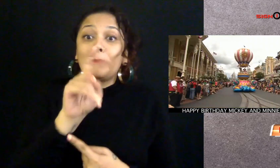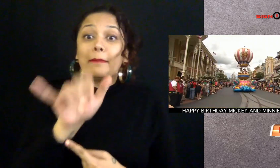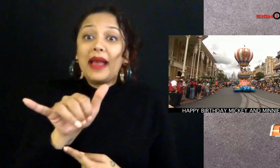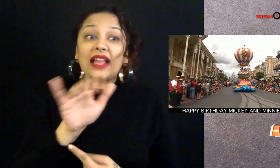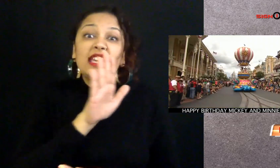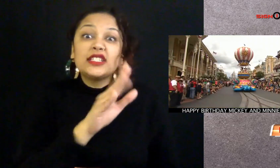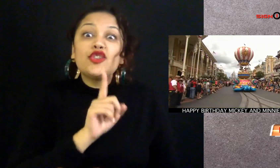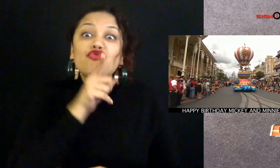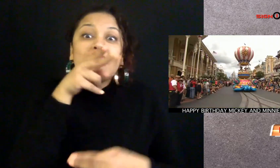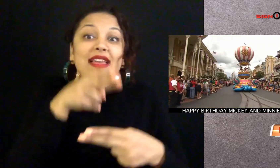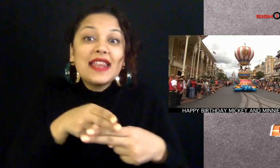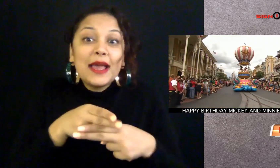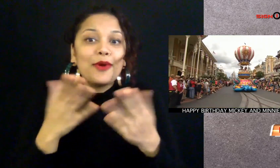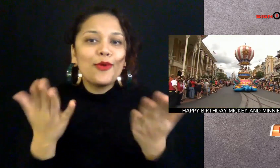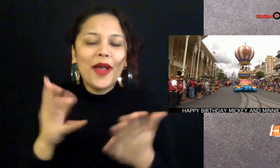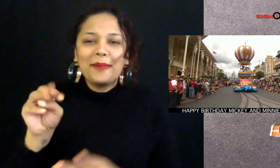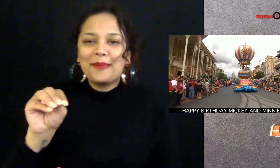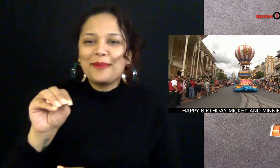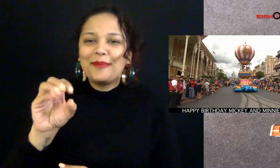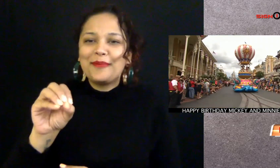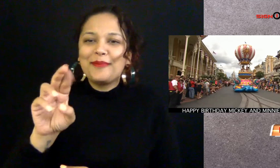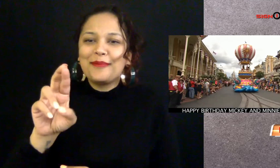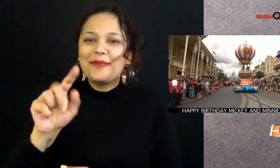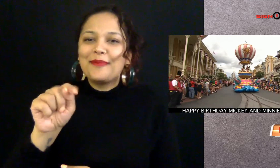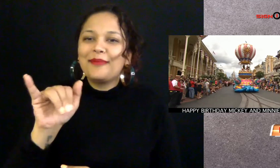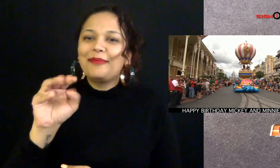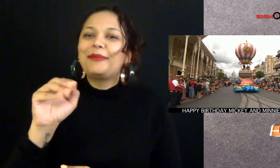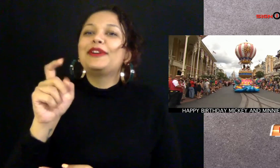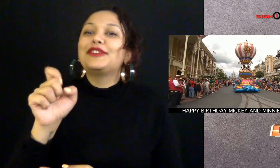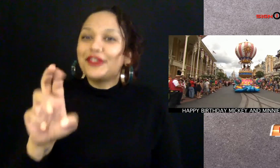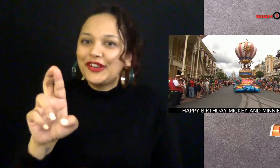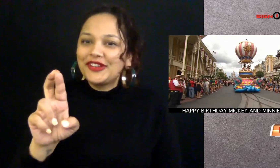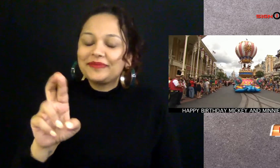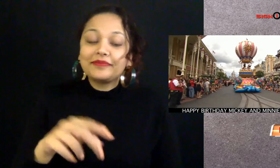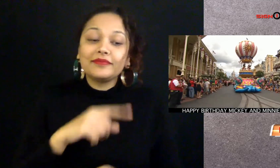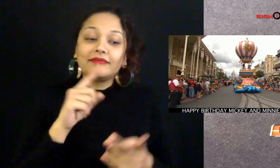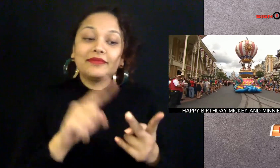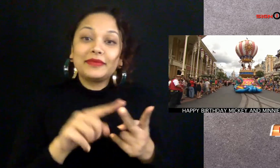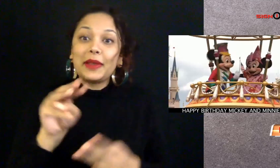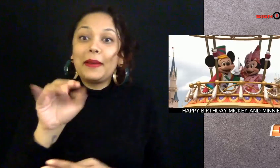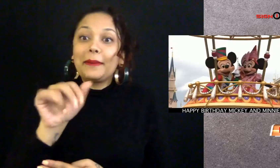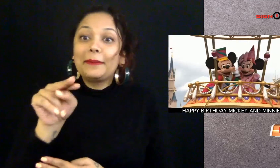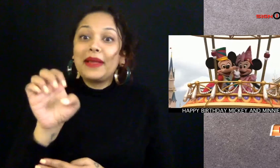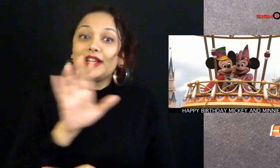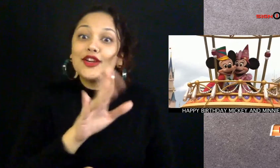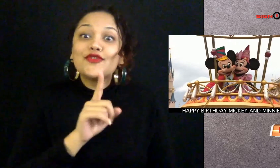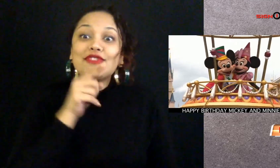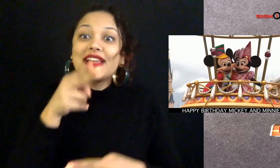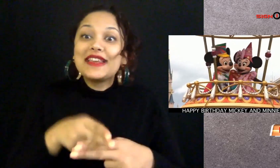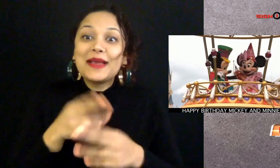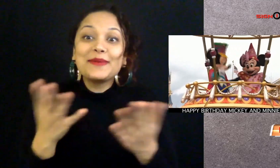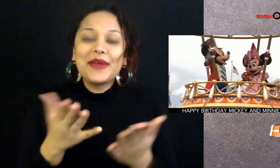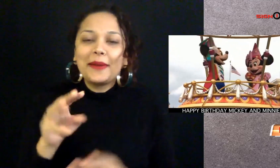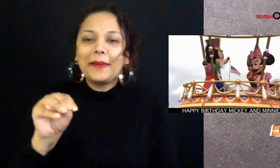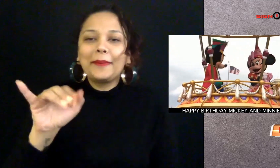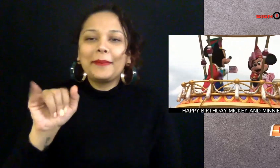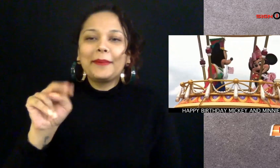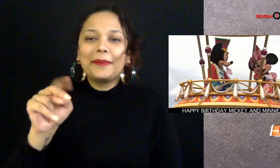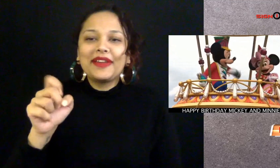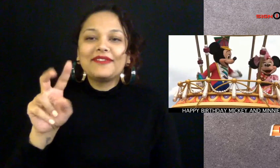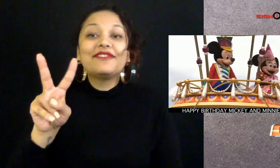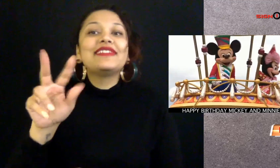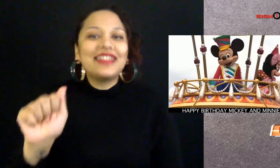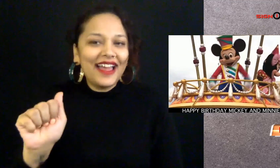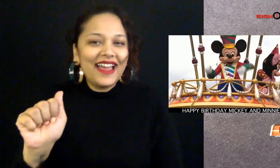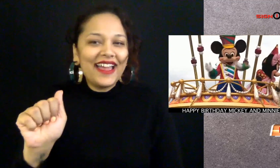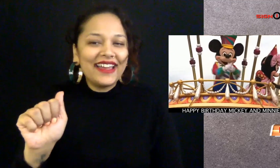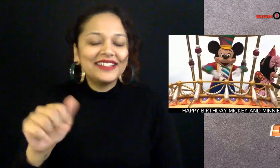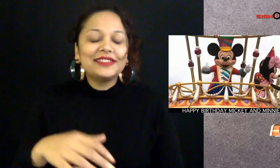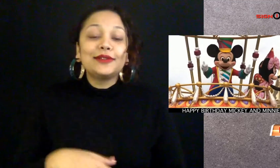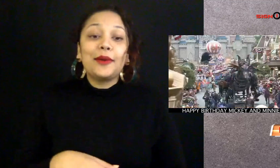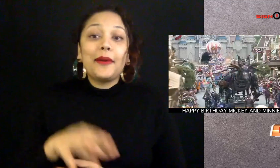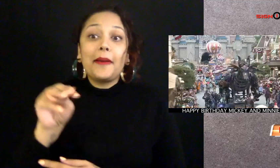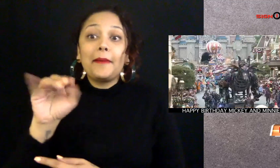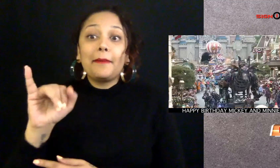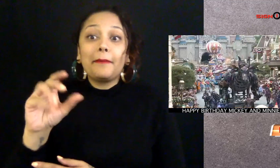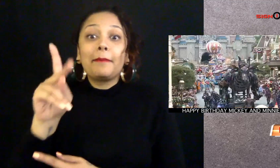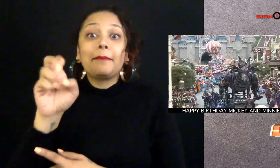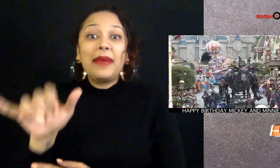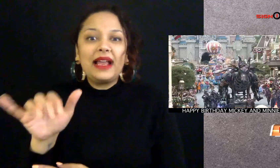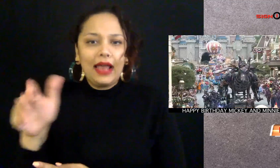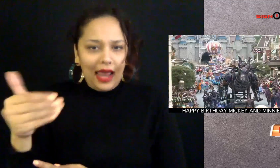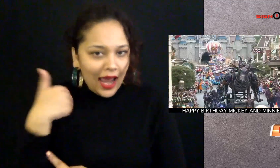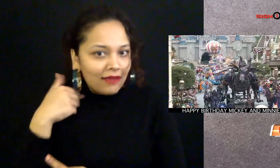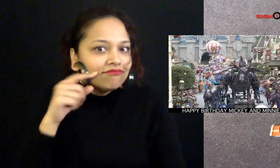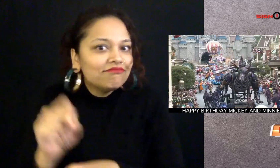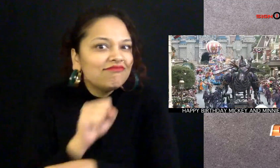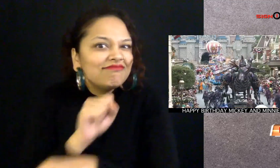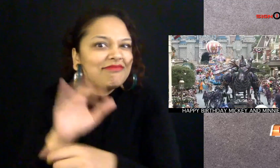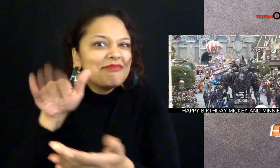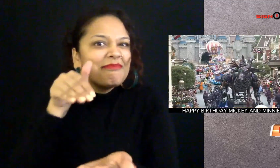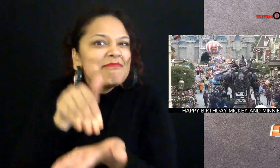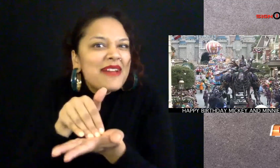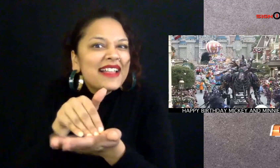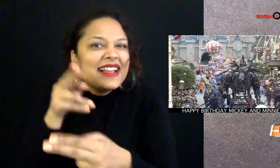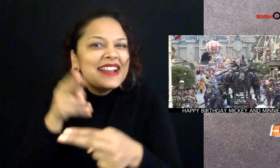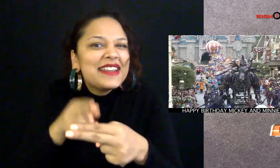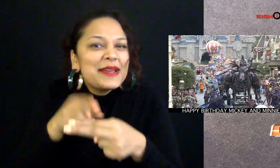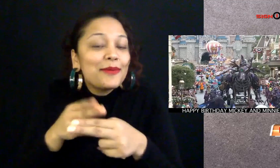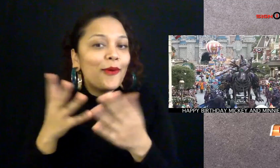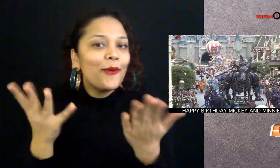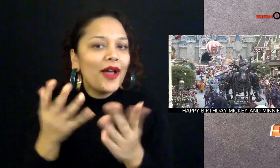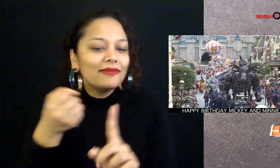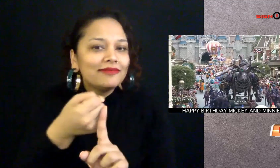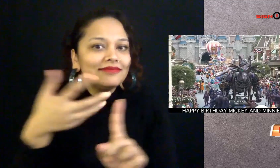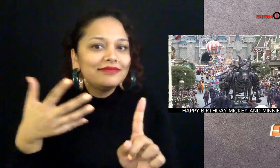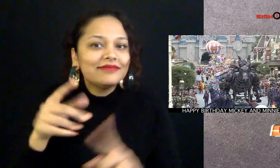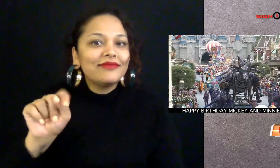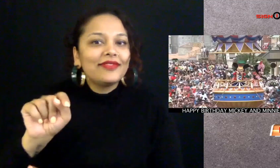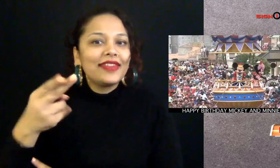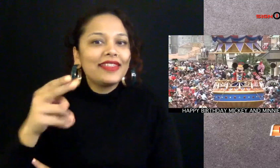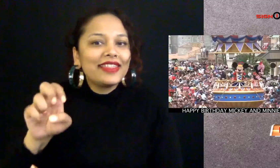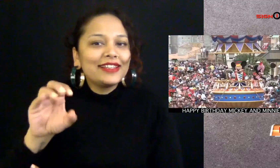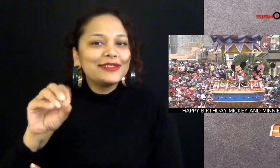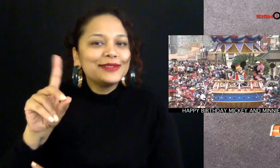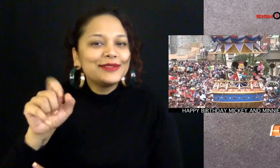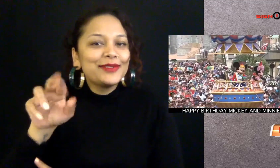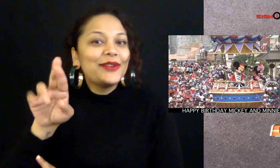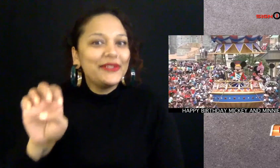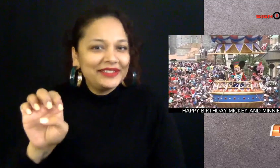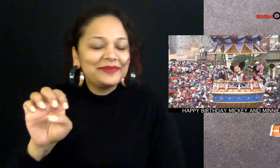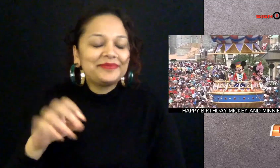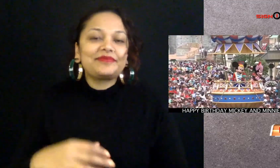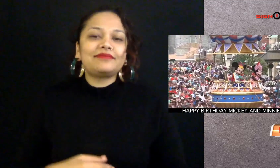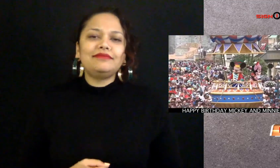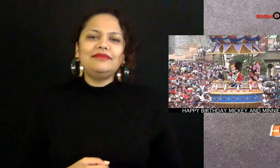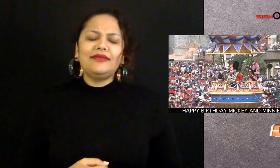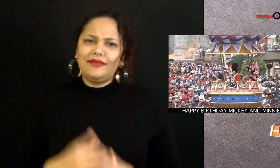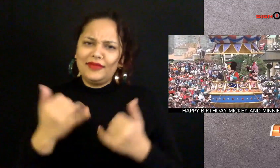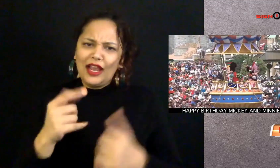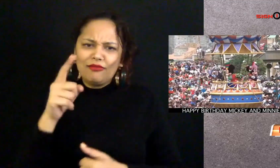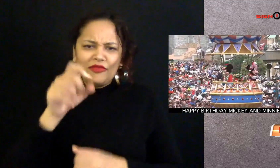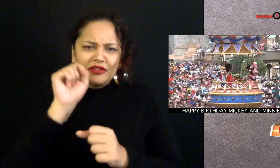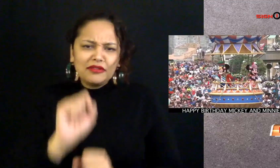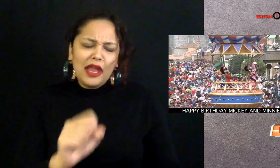their original names are Mortimer and Minerva and Mickey has a middle name it's Theodore